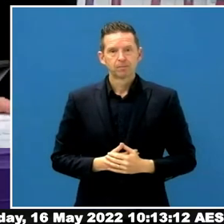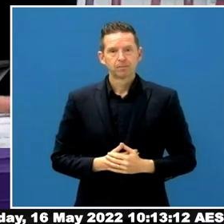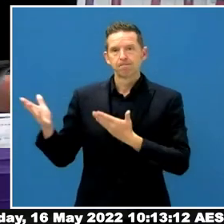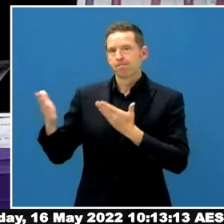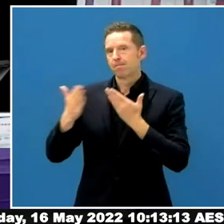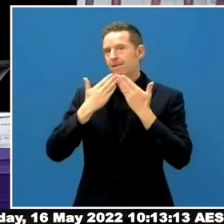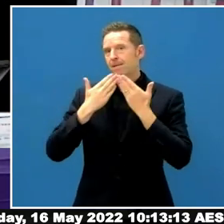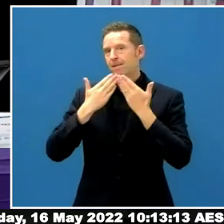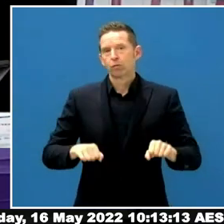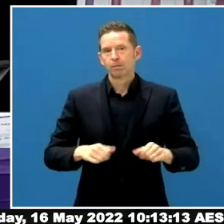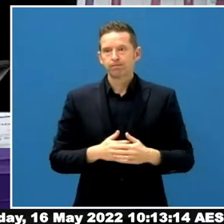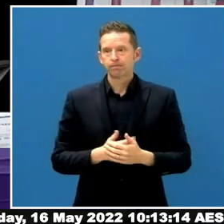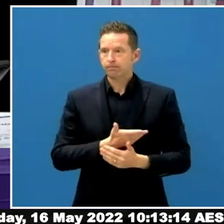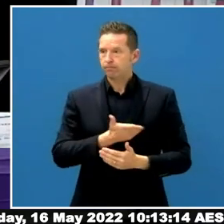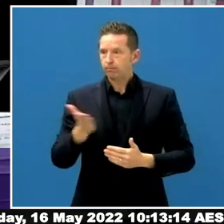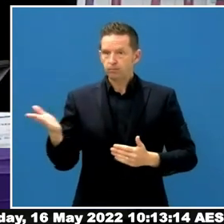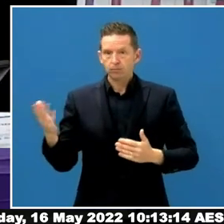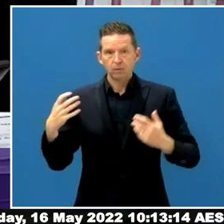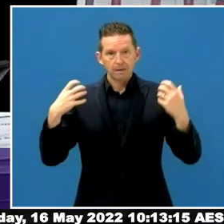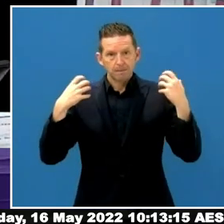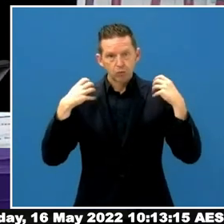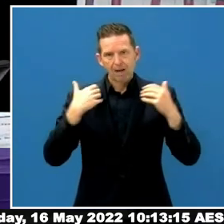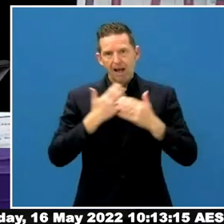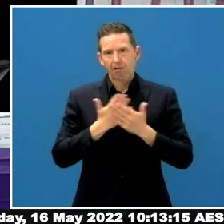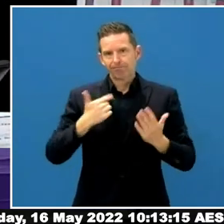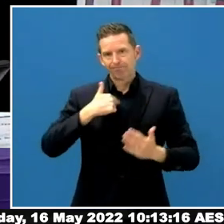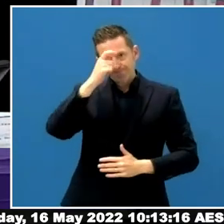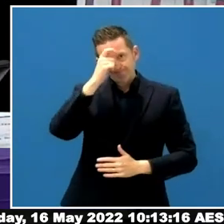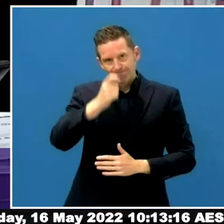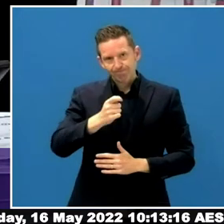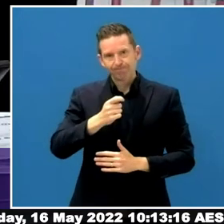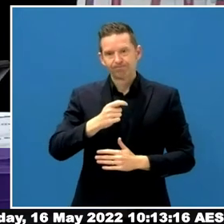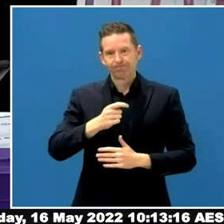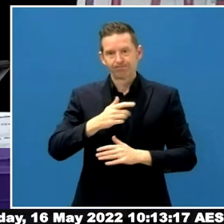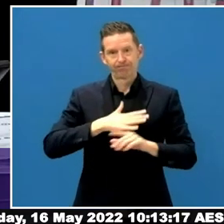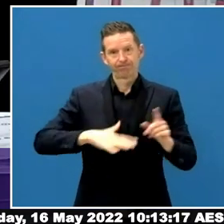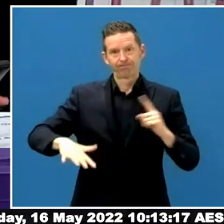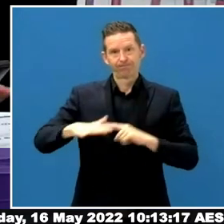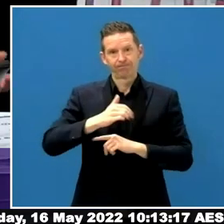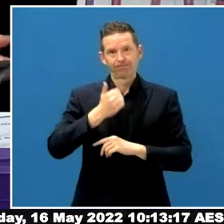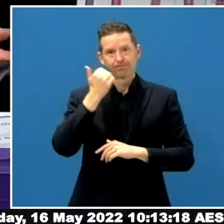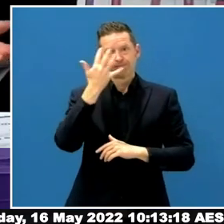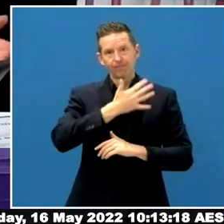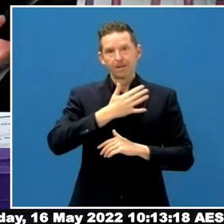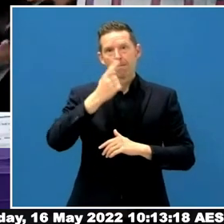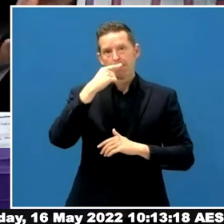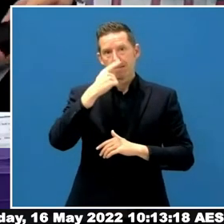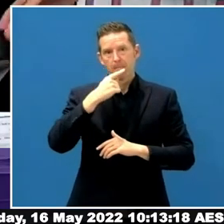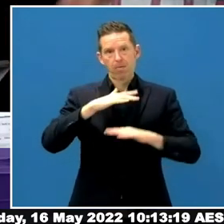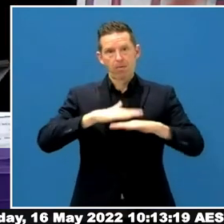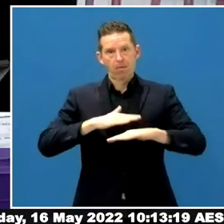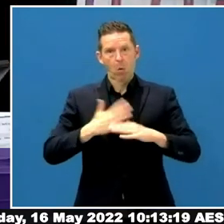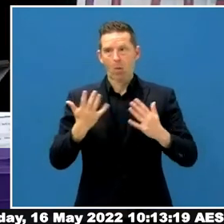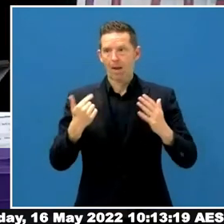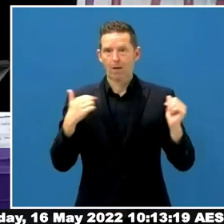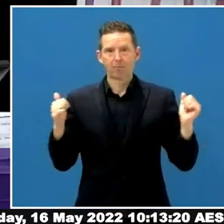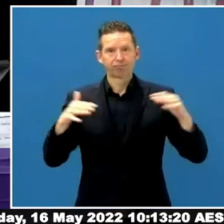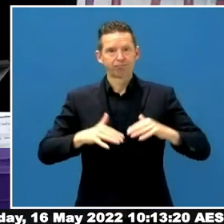Royal Commissioners, we also acknowledge and pay our respects to the traditional custodians of the lands on which we are meeting today.